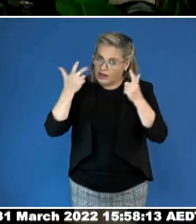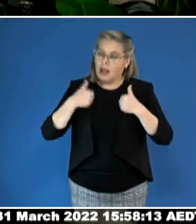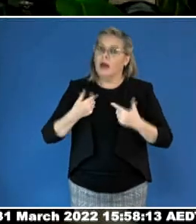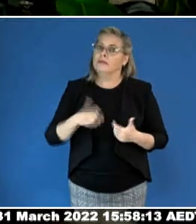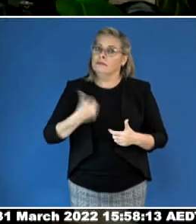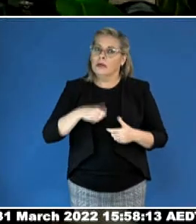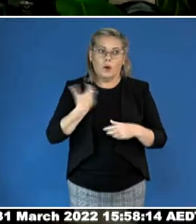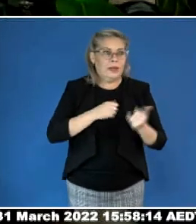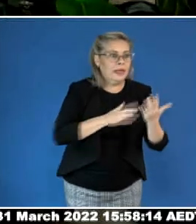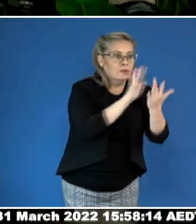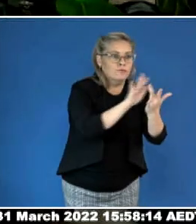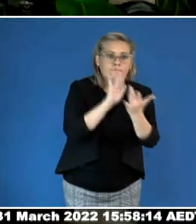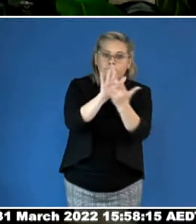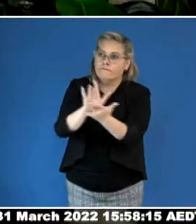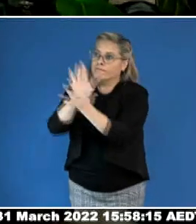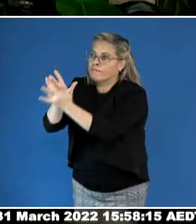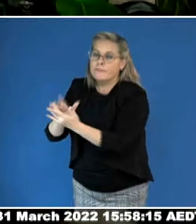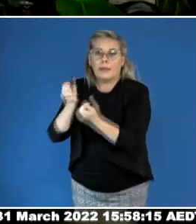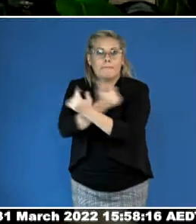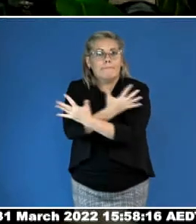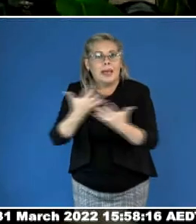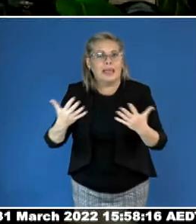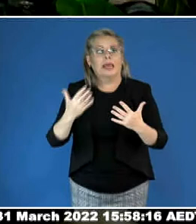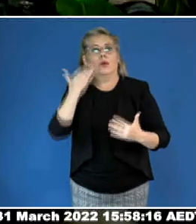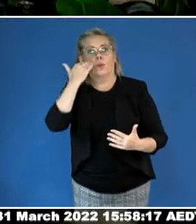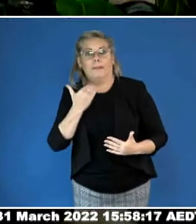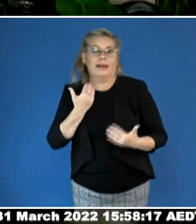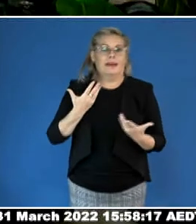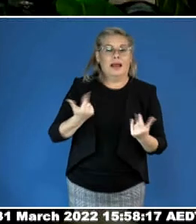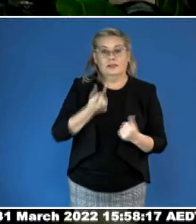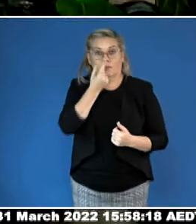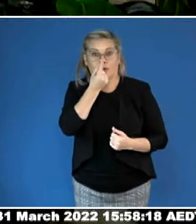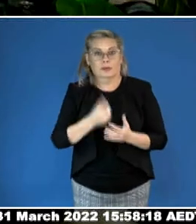We have also educated the very people that should already know, but doctors, teachers